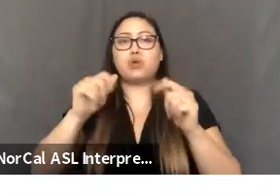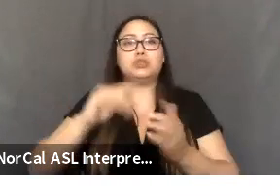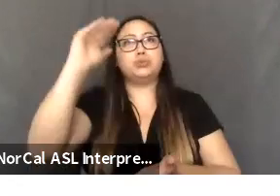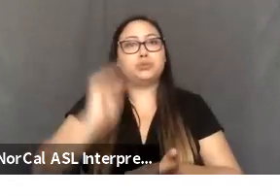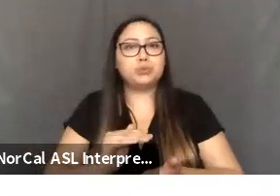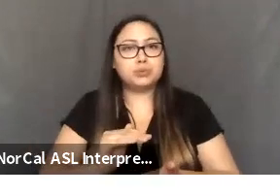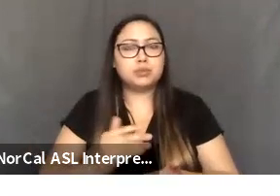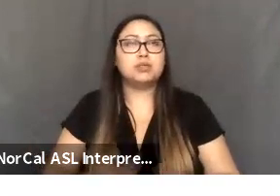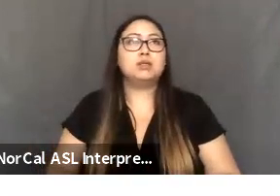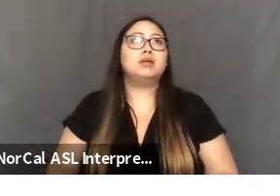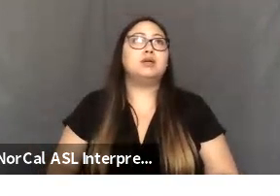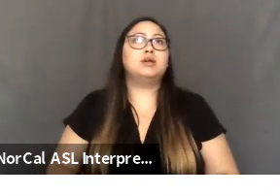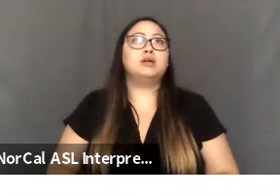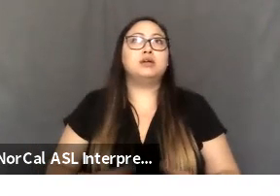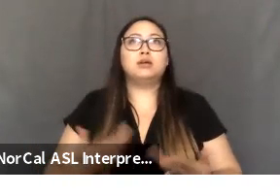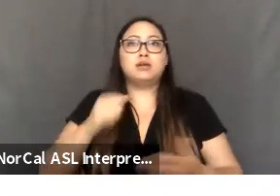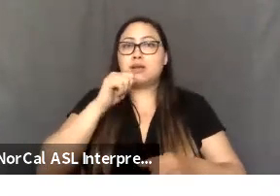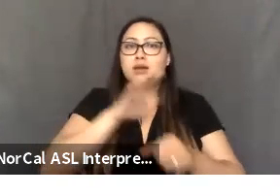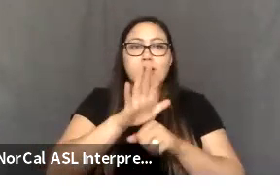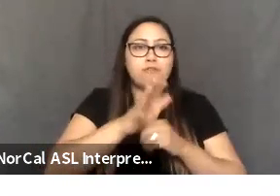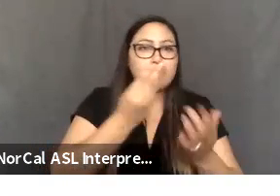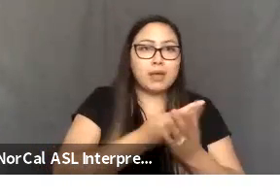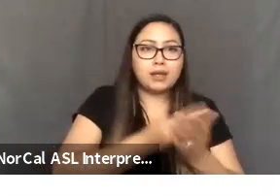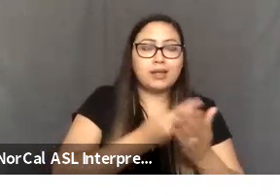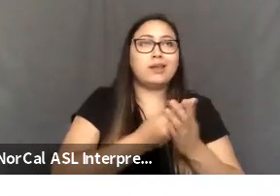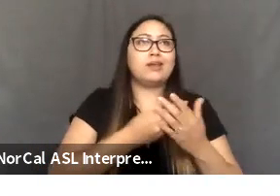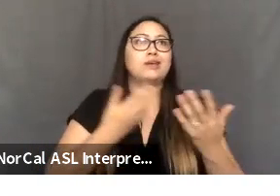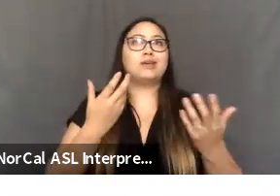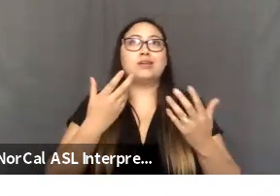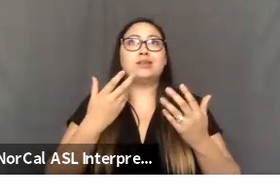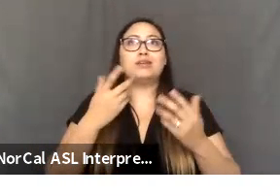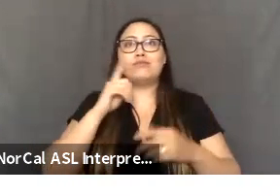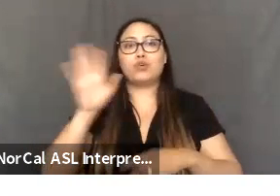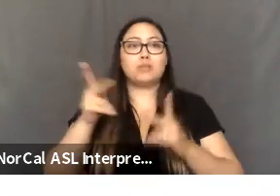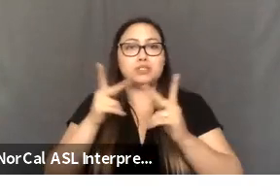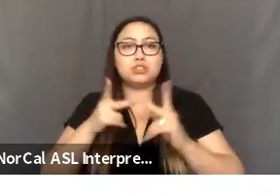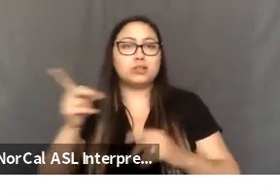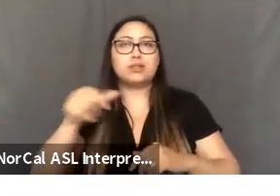lack of time and resources dedicated to their position, they were never able to proactively